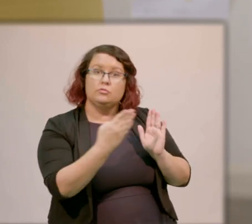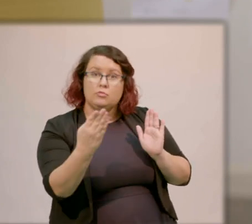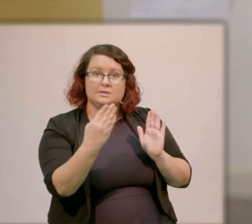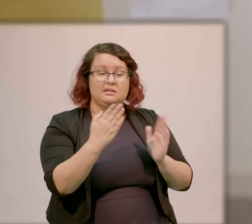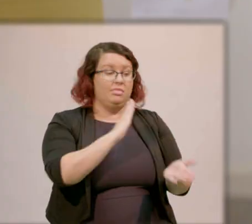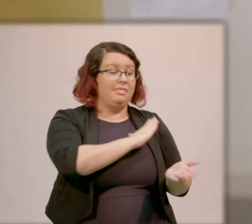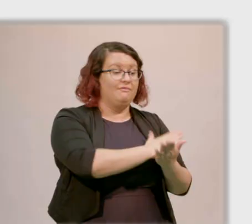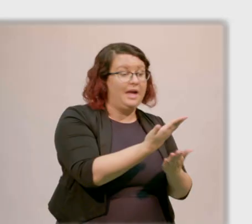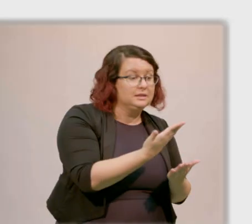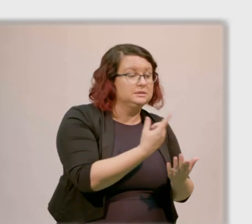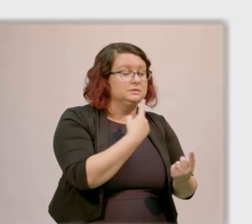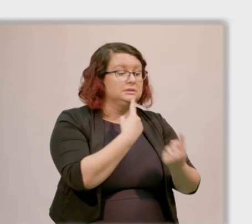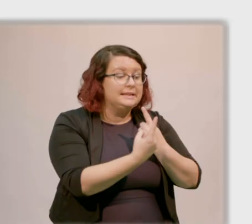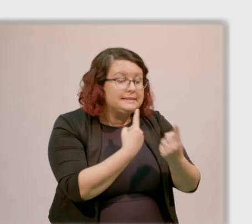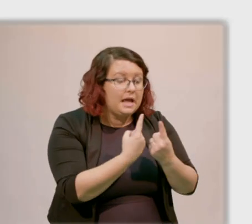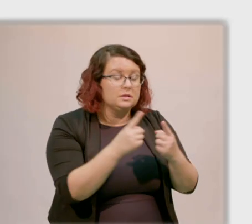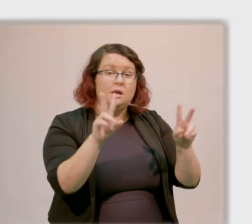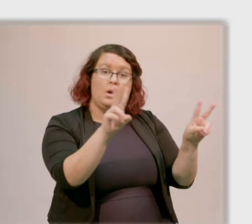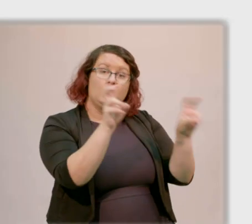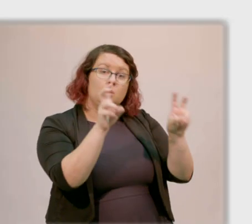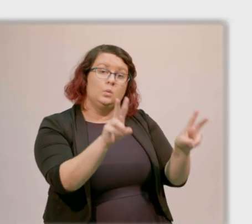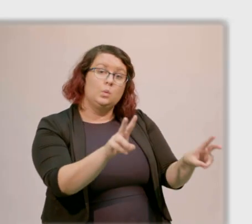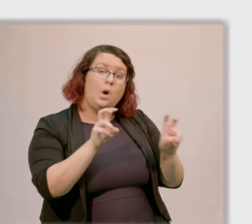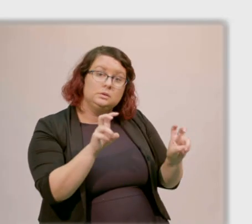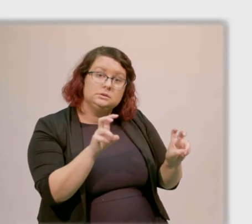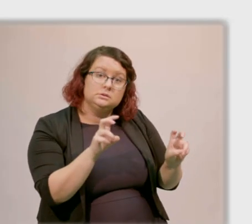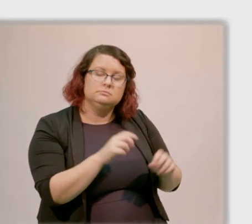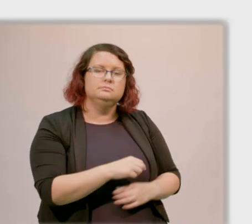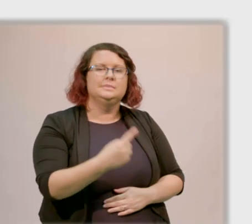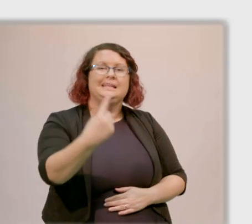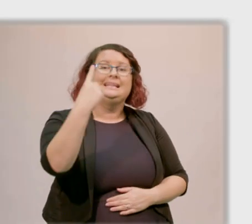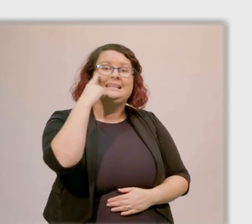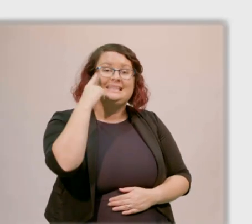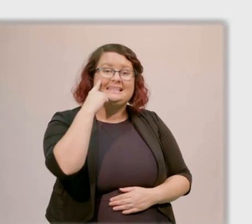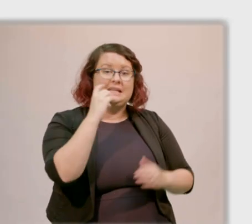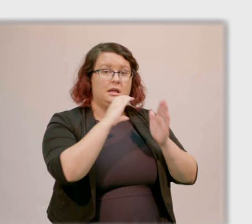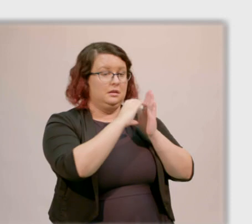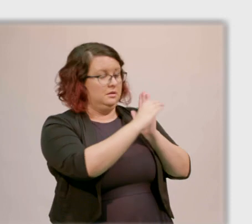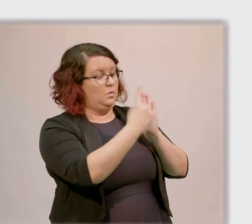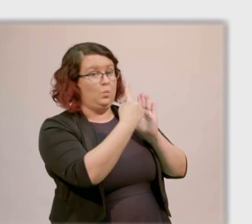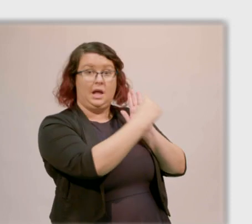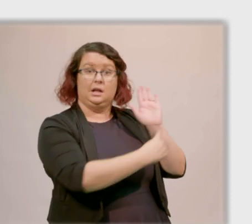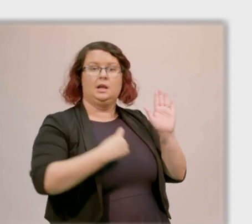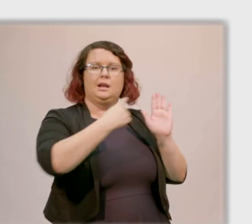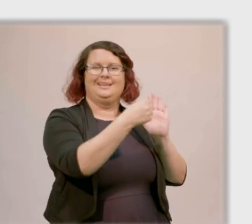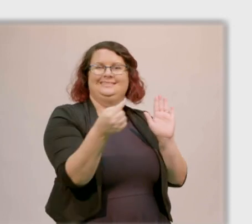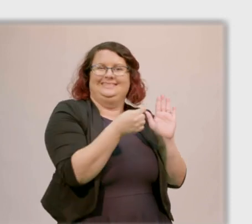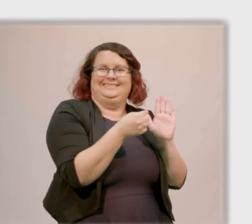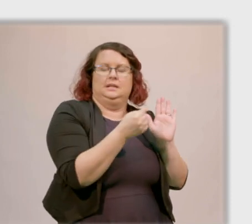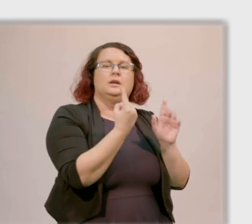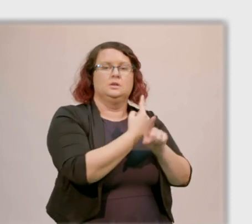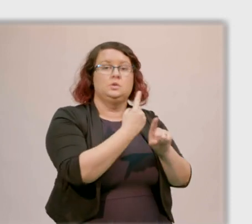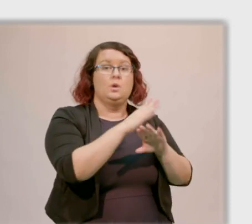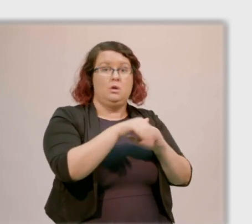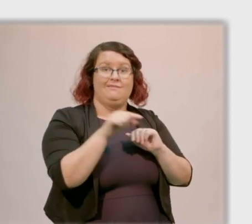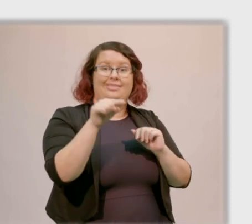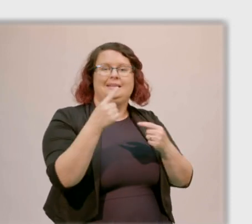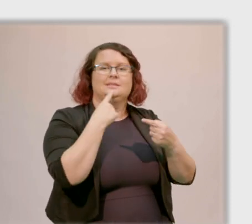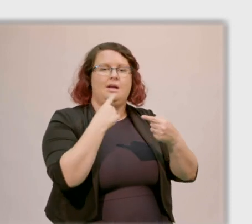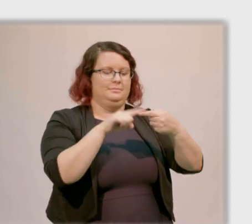which contains facts, details, and quotes. Body paragraph 1 mentions the shark species.